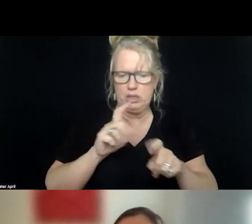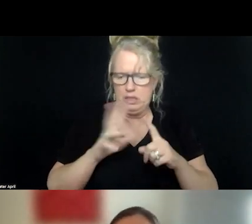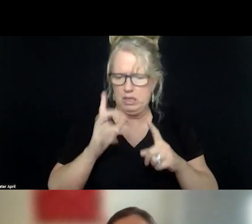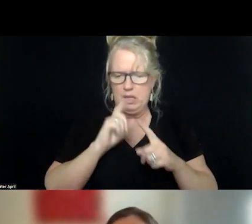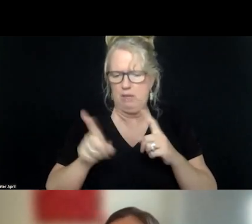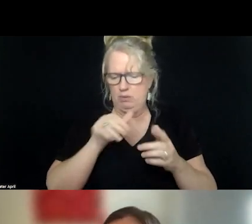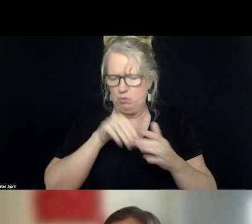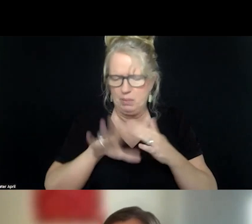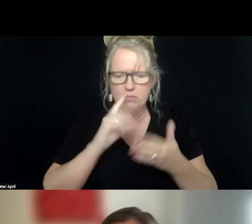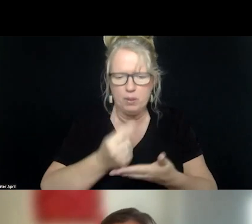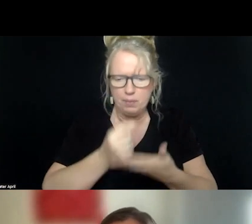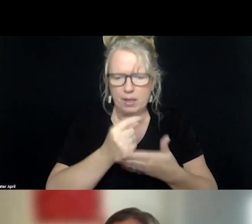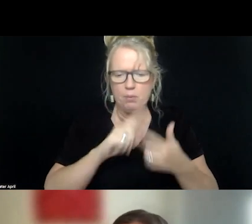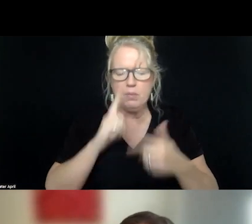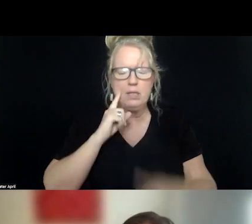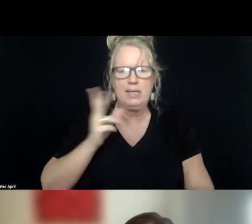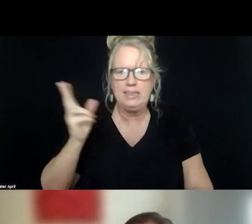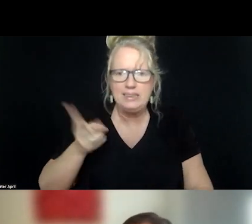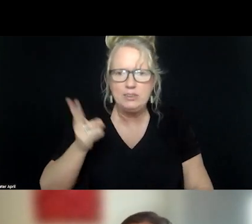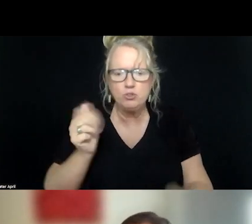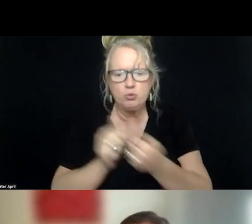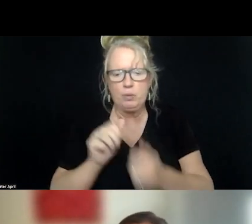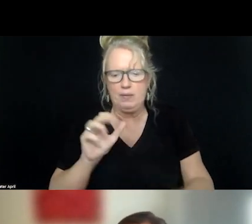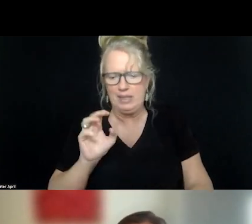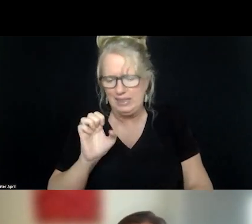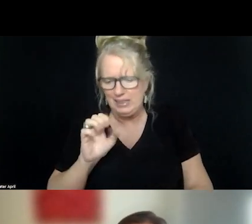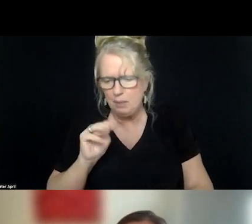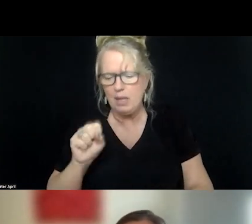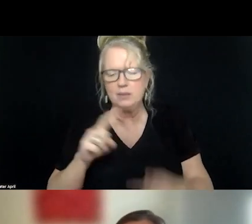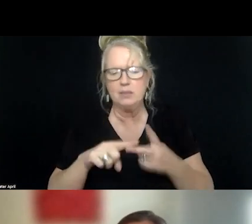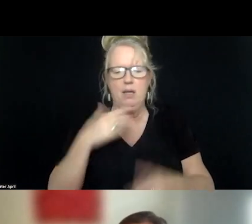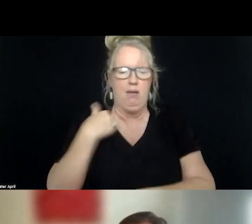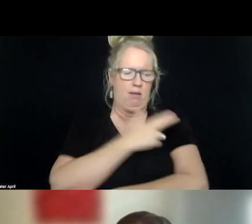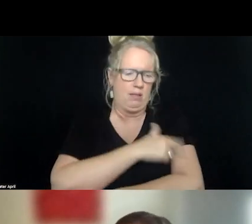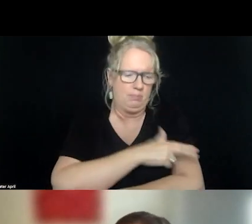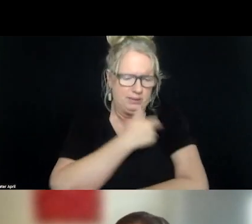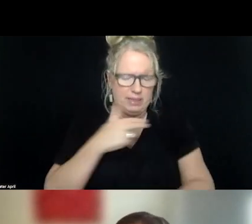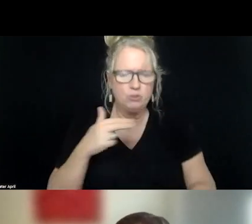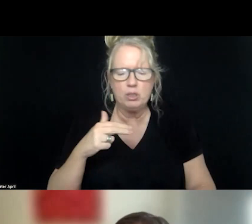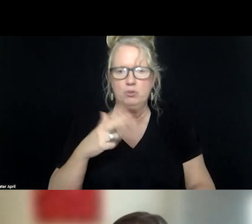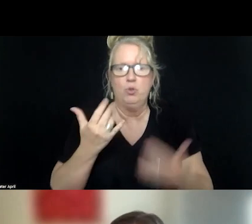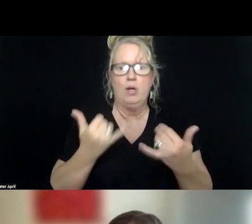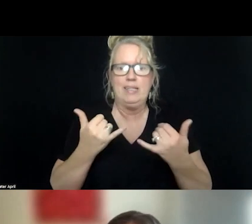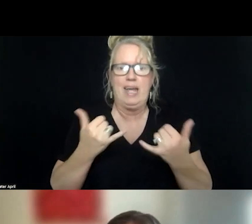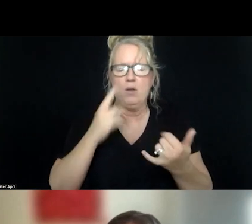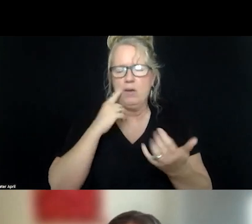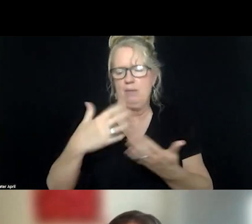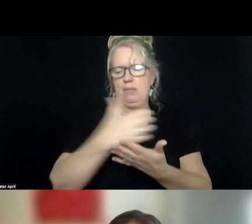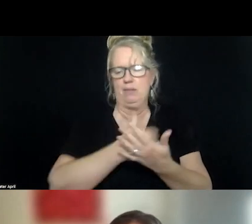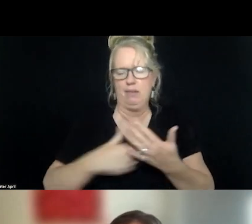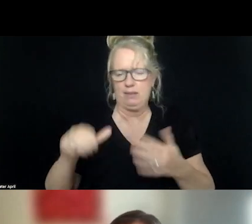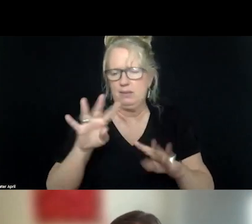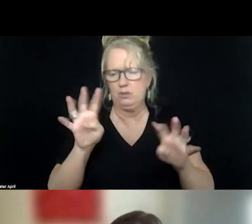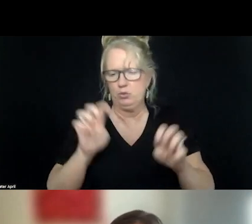I AM COLLECTING SURVEYS THROUGH THE END OF OCTOBER.